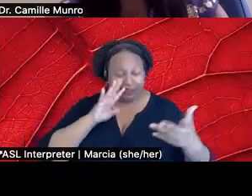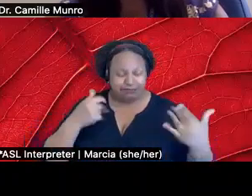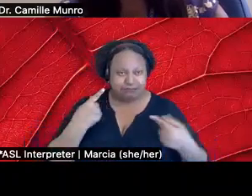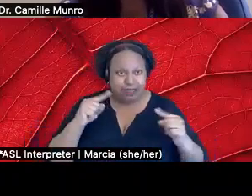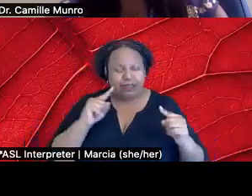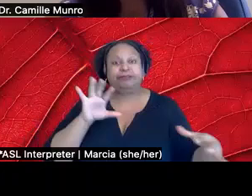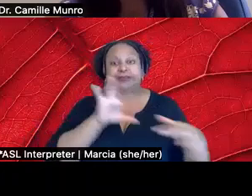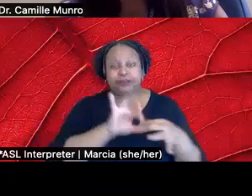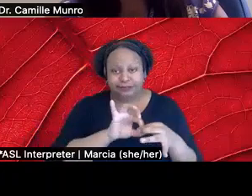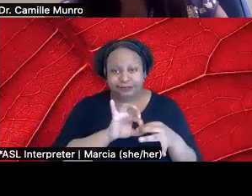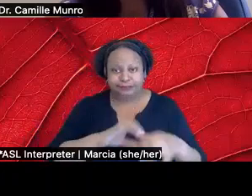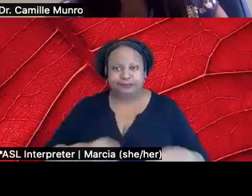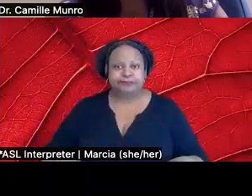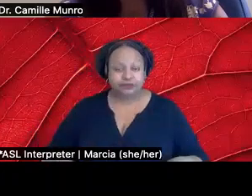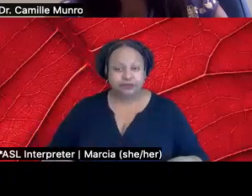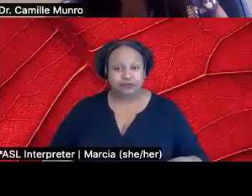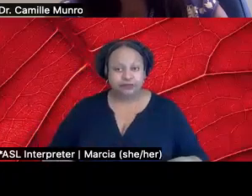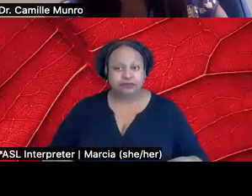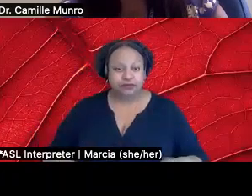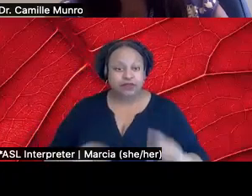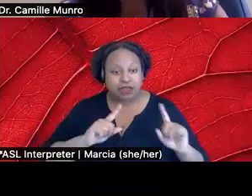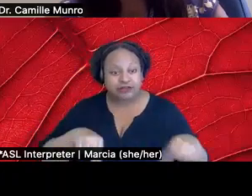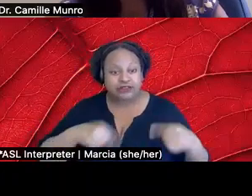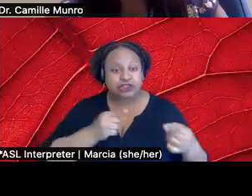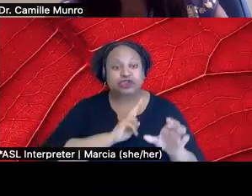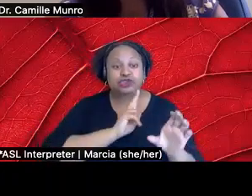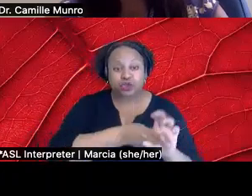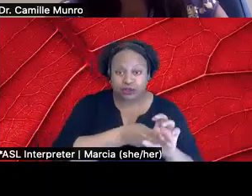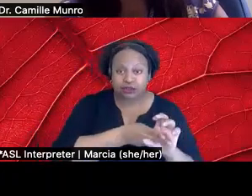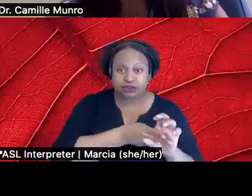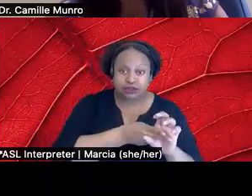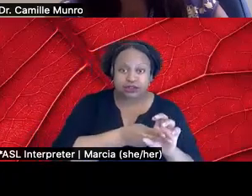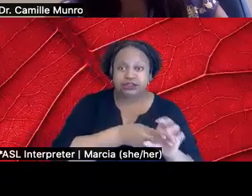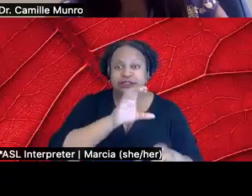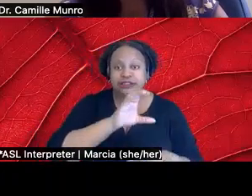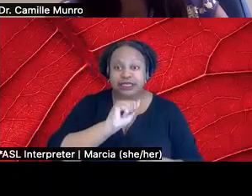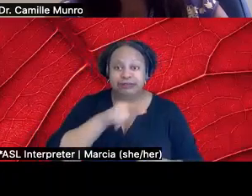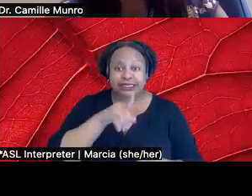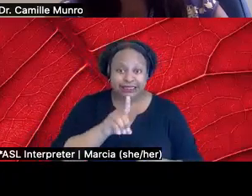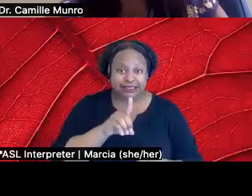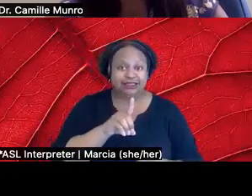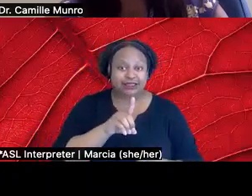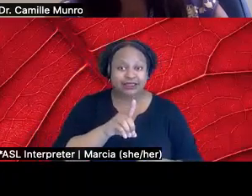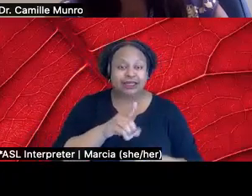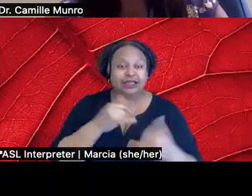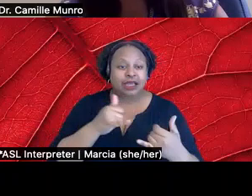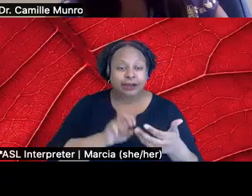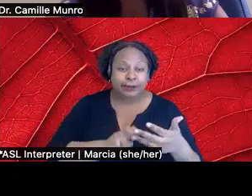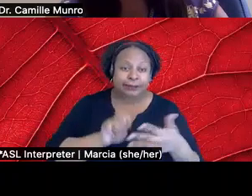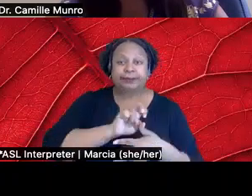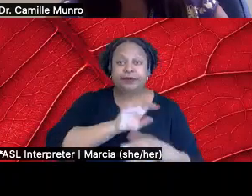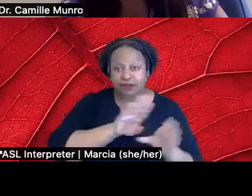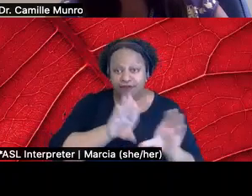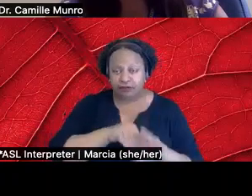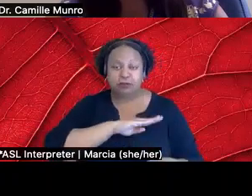And I have since joined the, since joined the C.A.P.D as a board member. Next Slide